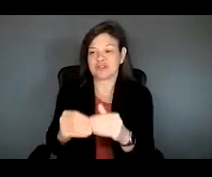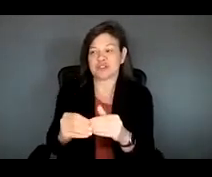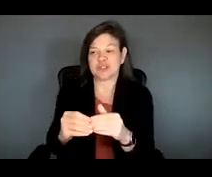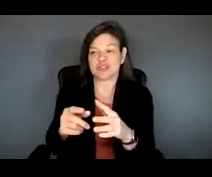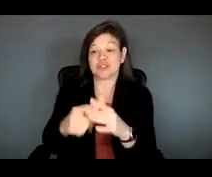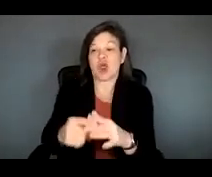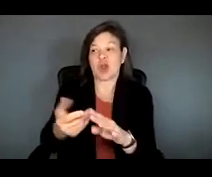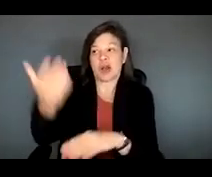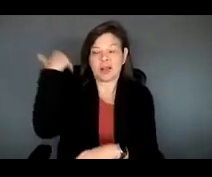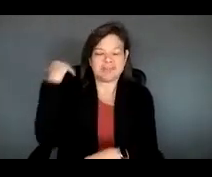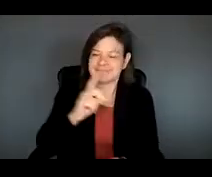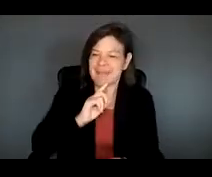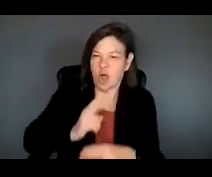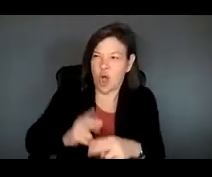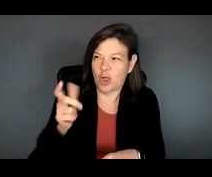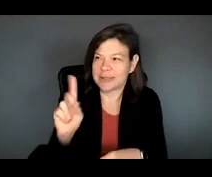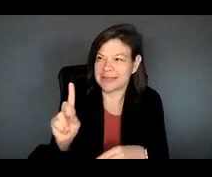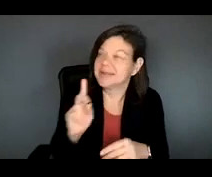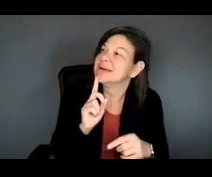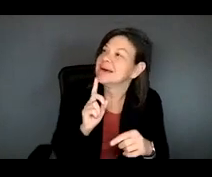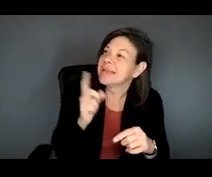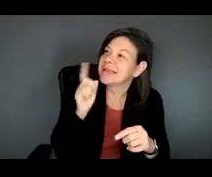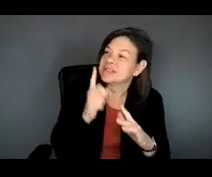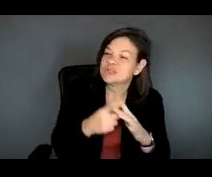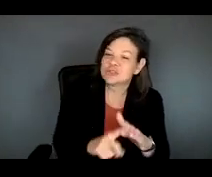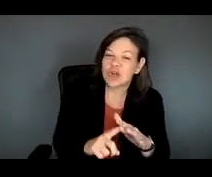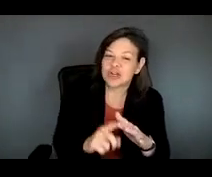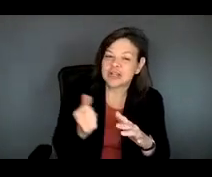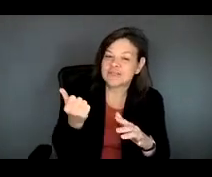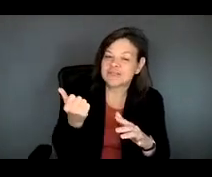with I believe it was fifteen representatives from